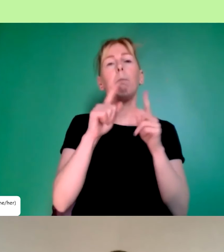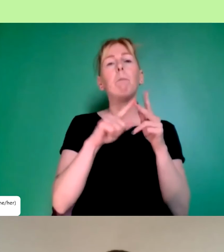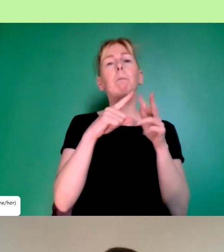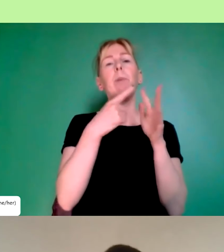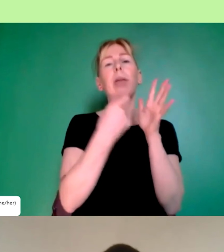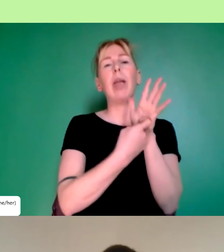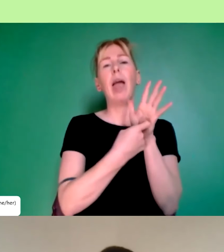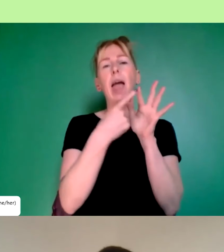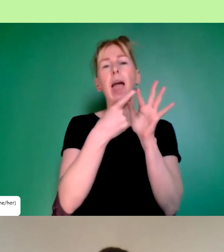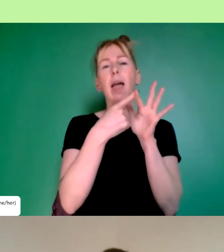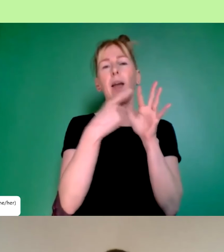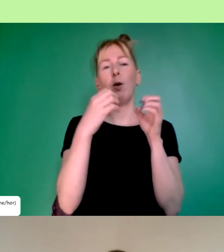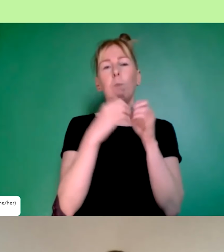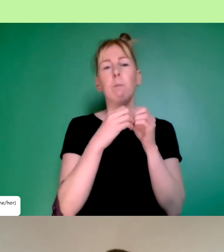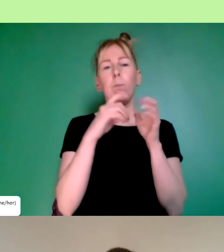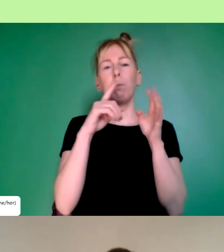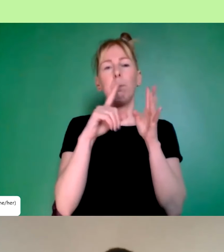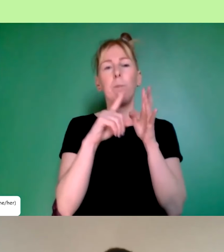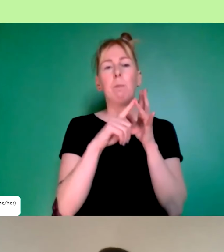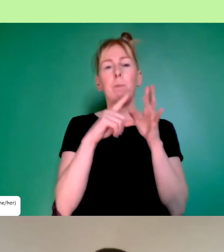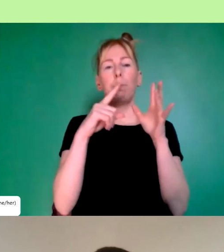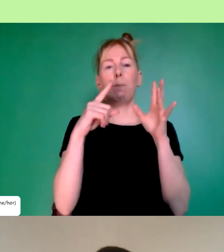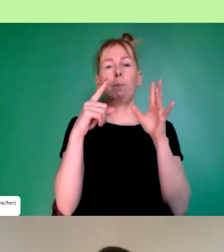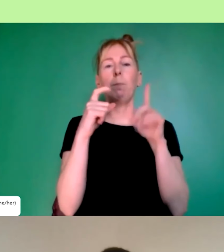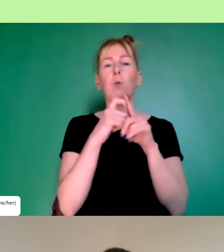That's a little bit difficult to look at, but there's books like Distinction, where he